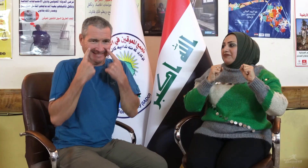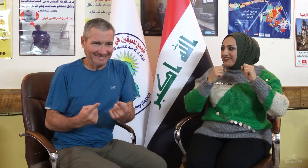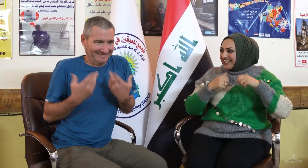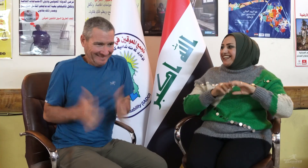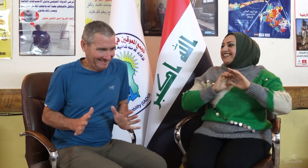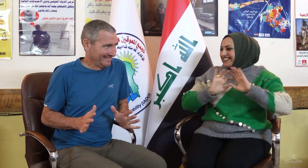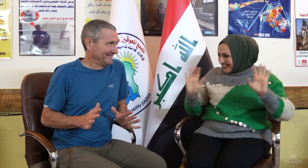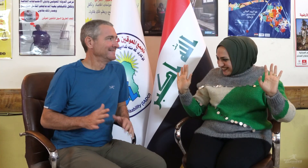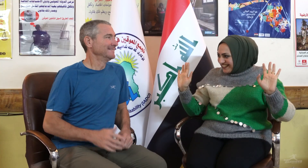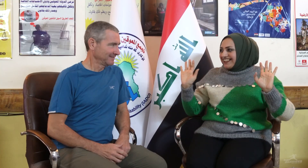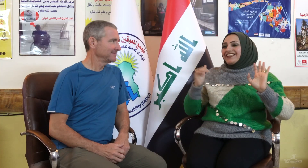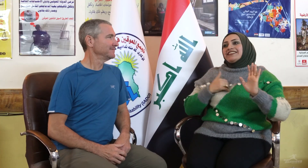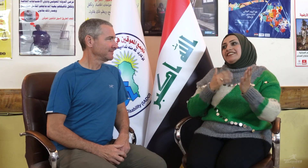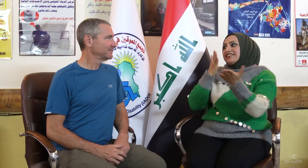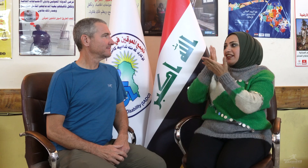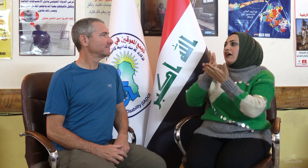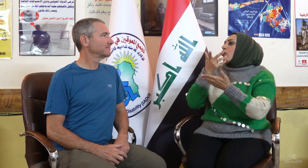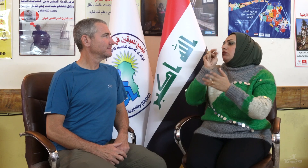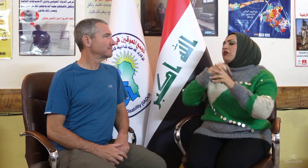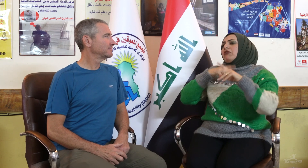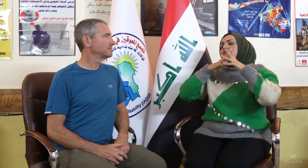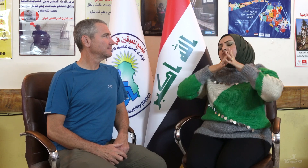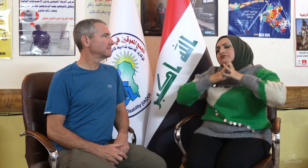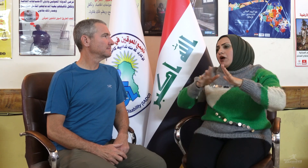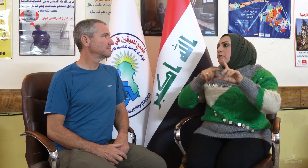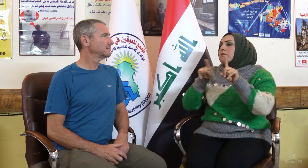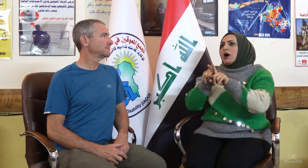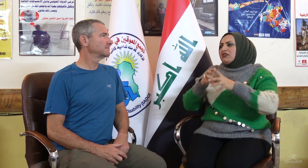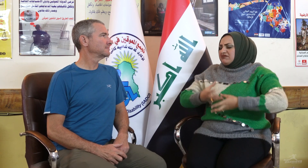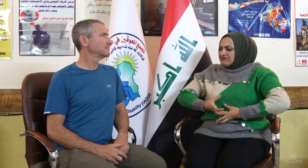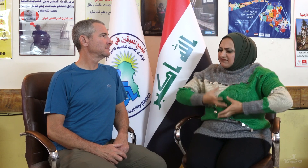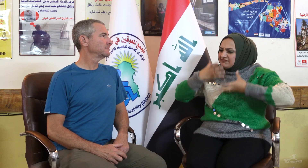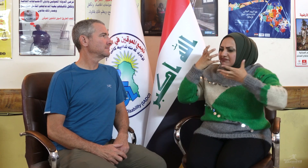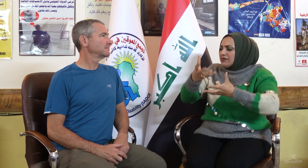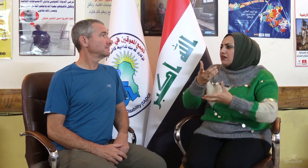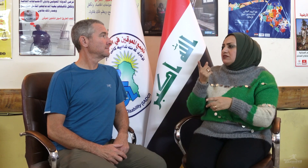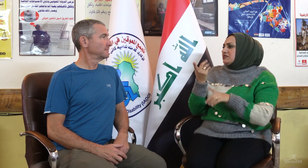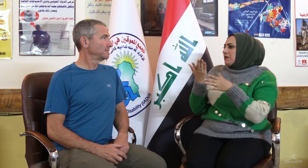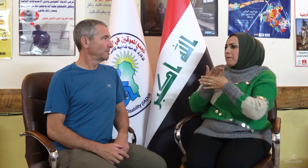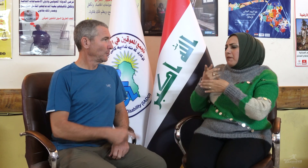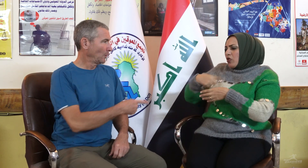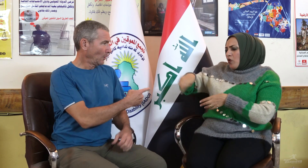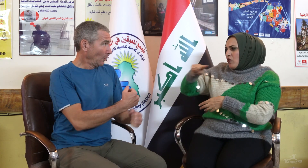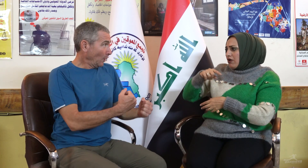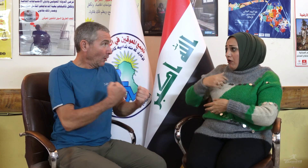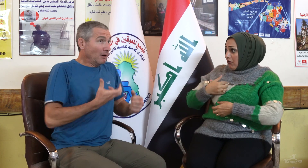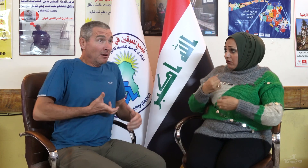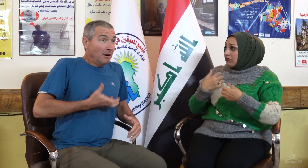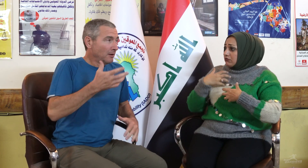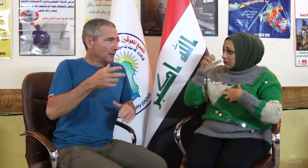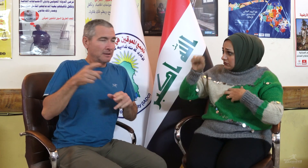Like wow, we did it! - Yes! And we had an impactful message to share. So once you shared,